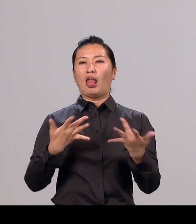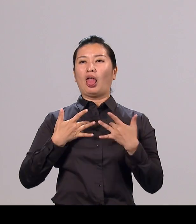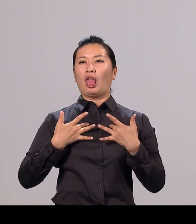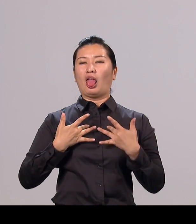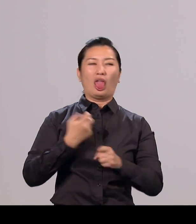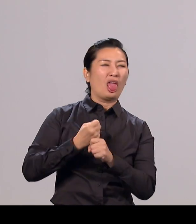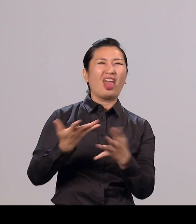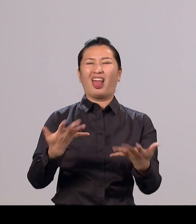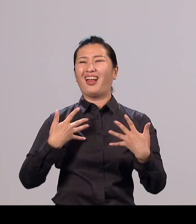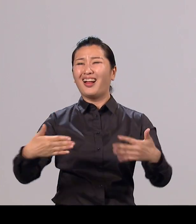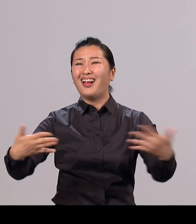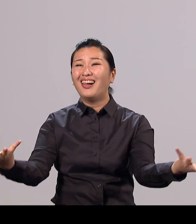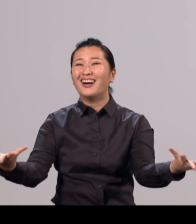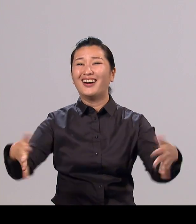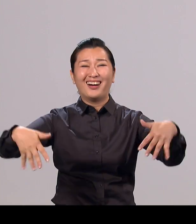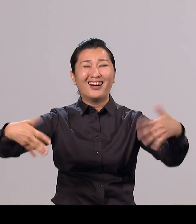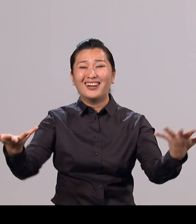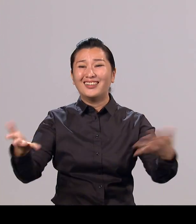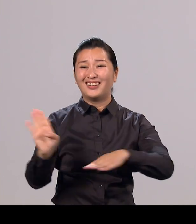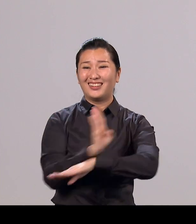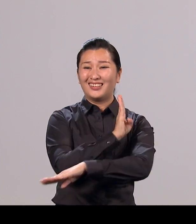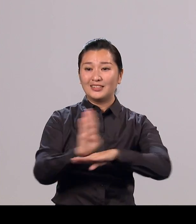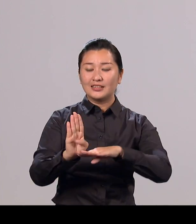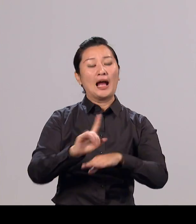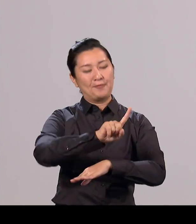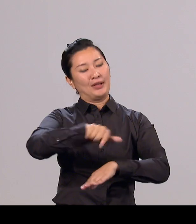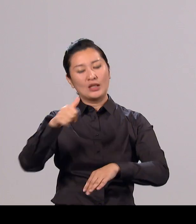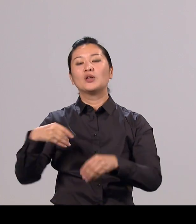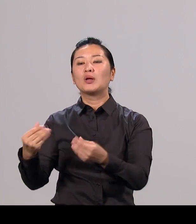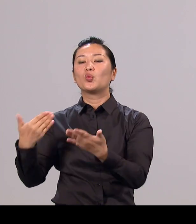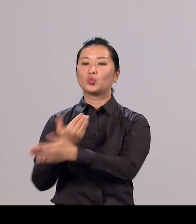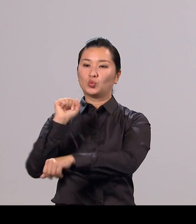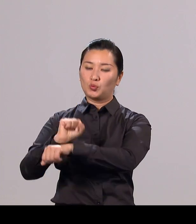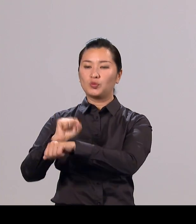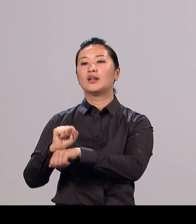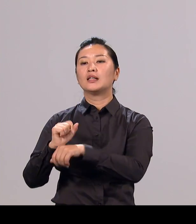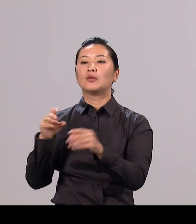Like now, if people order online, it still has to come to you, either to the box or to the house.